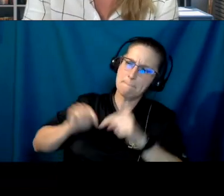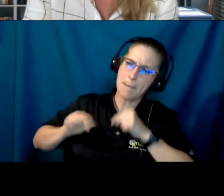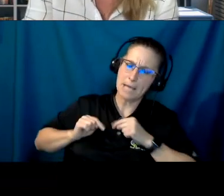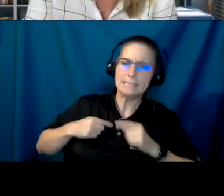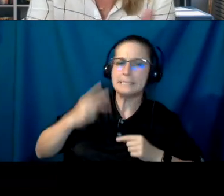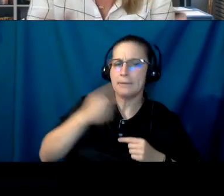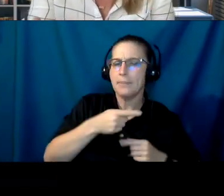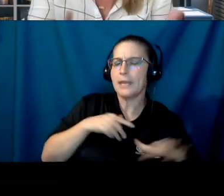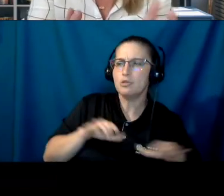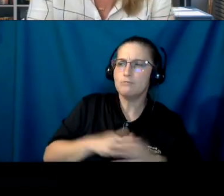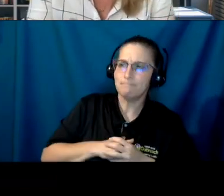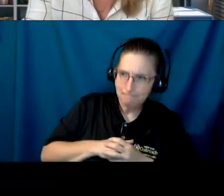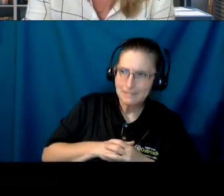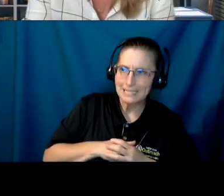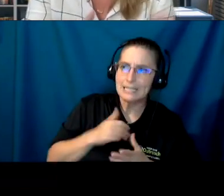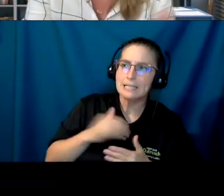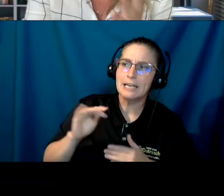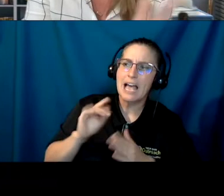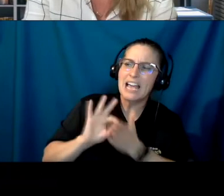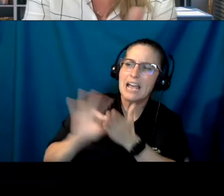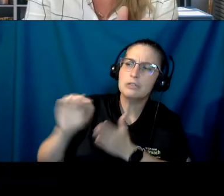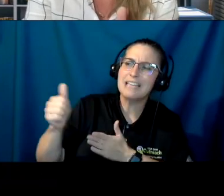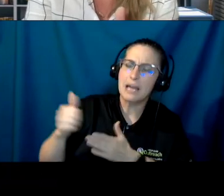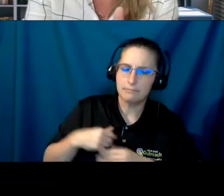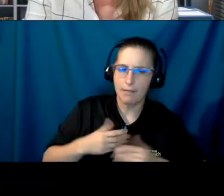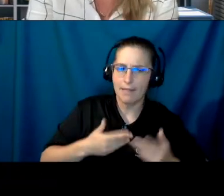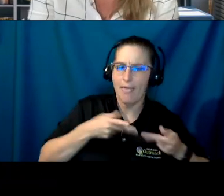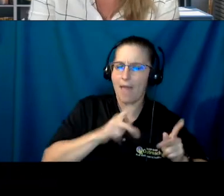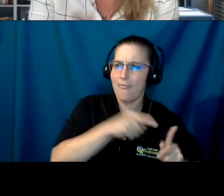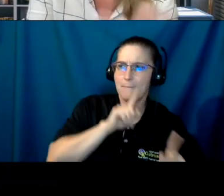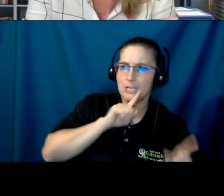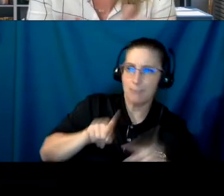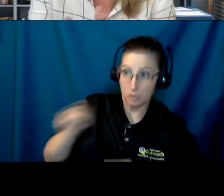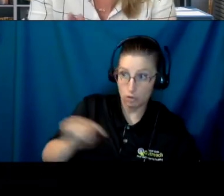gonna do. Like let's you know, count to 10 and let them respond to you so we can see